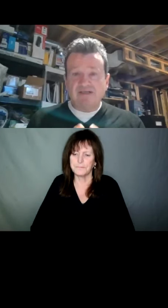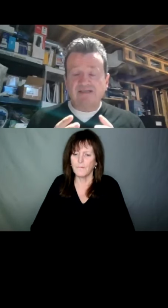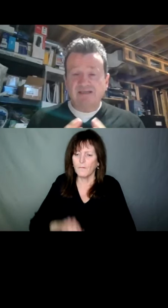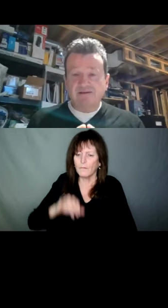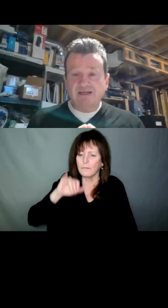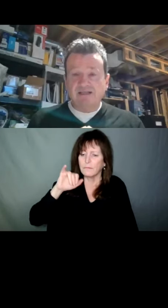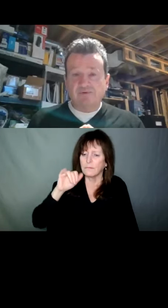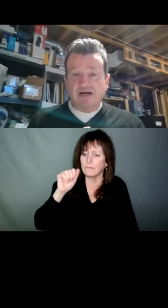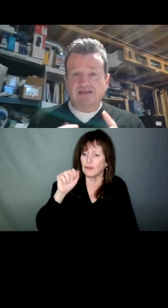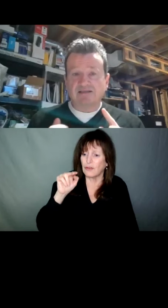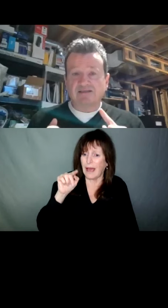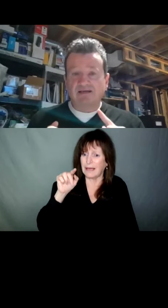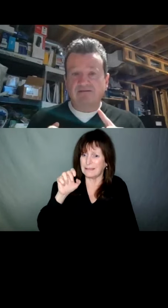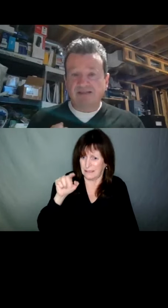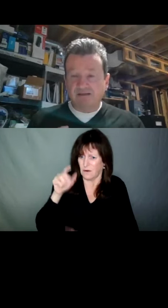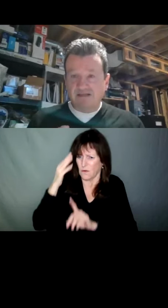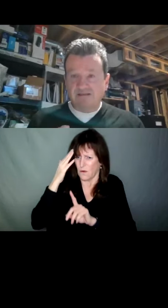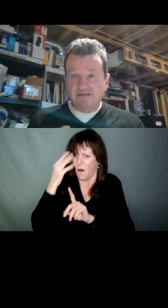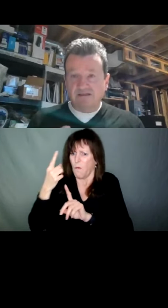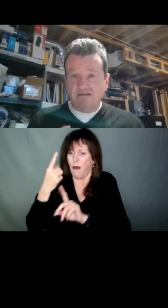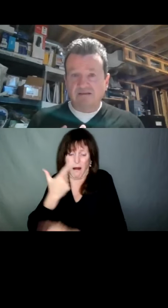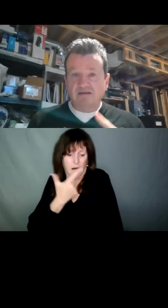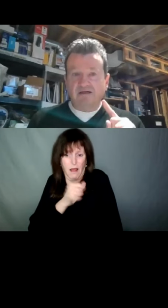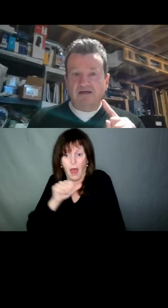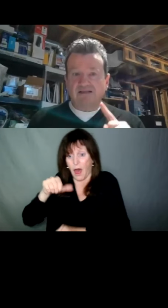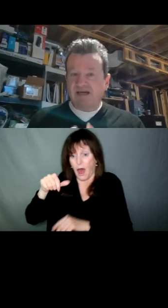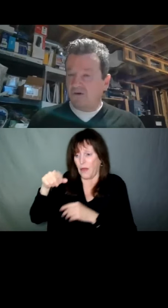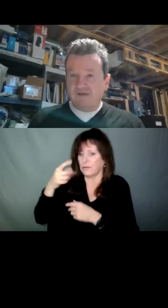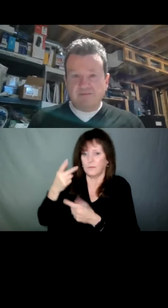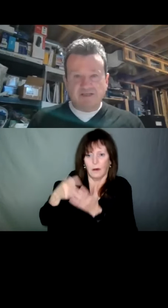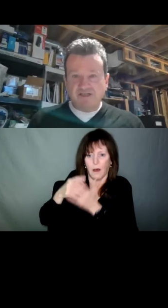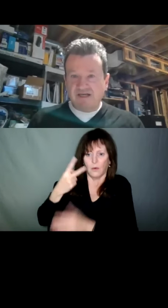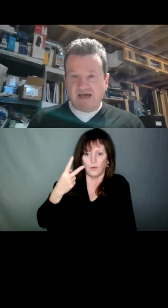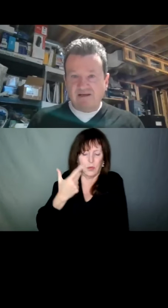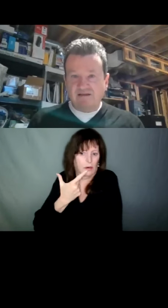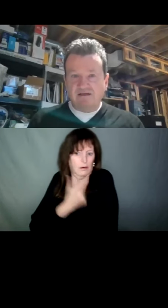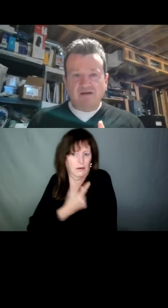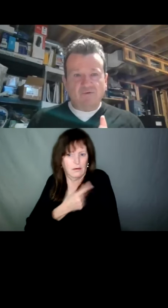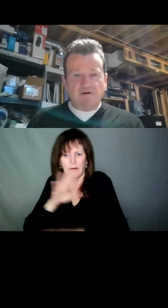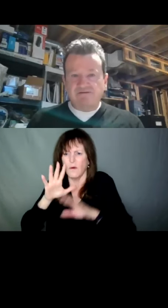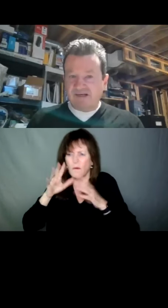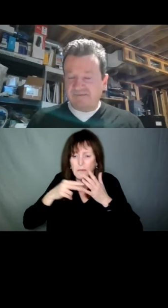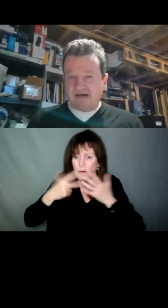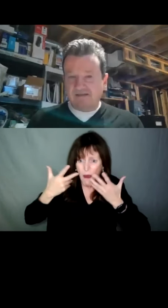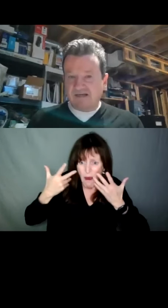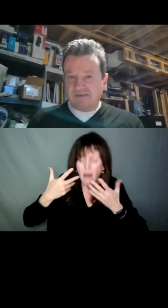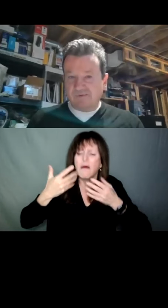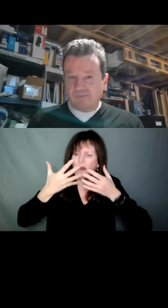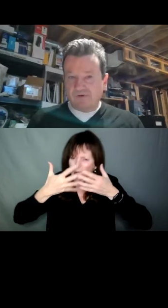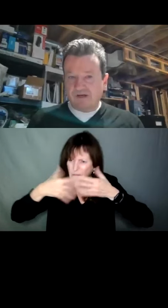One vaccine dose may not be enough. Chance and we know is a one dose but the other three are